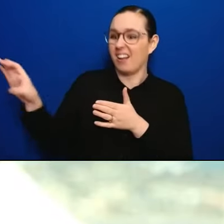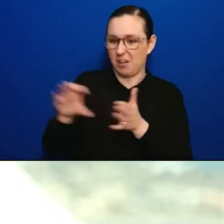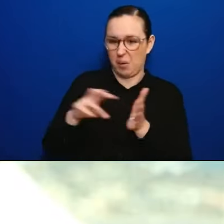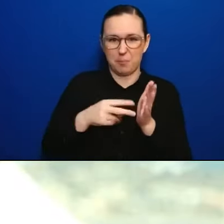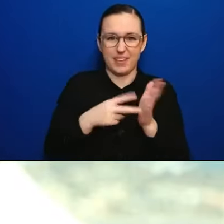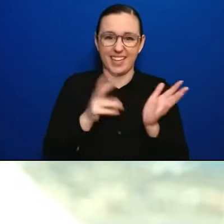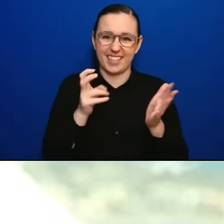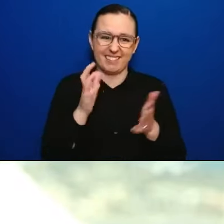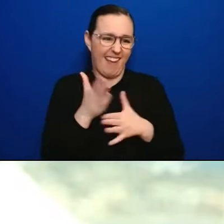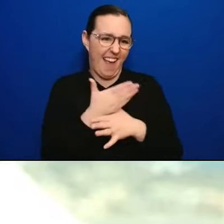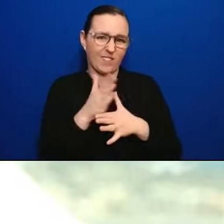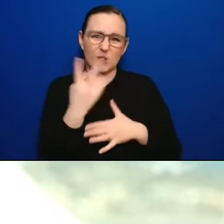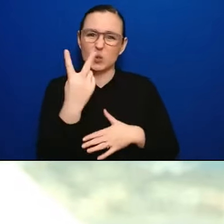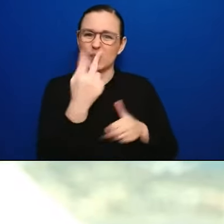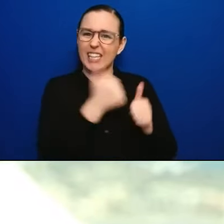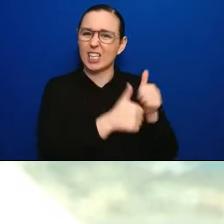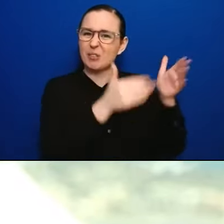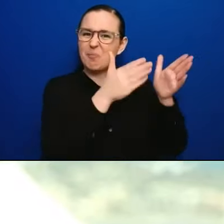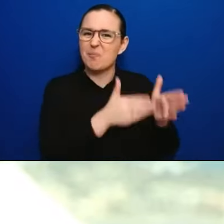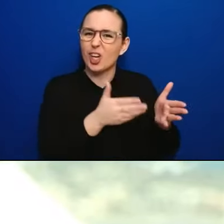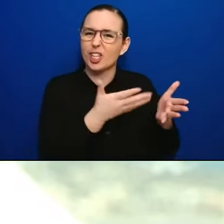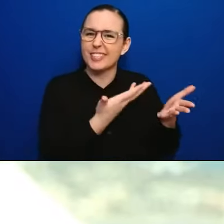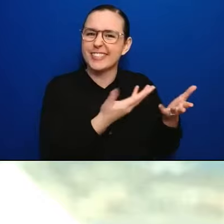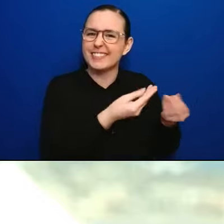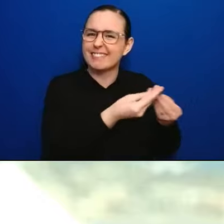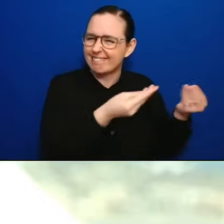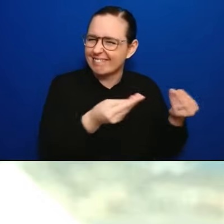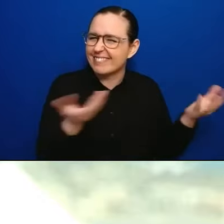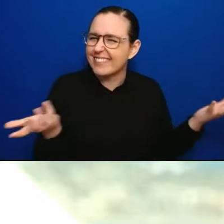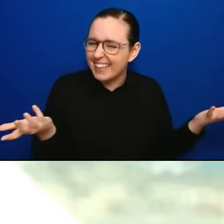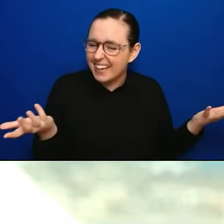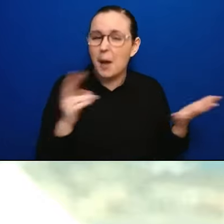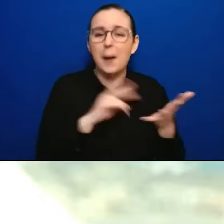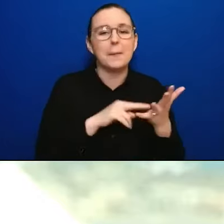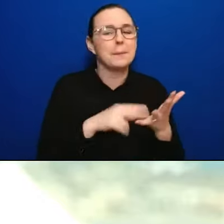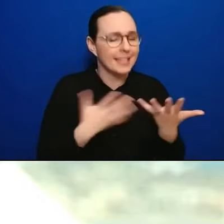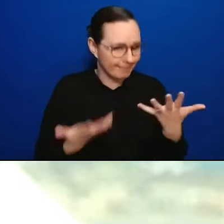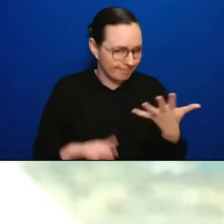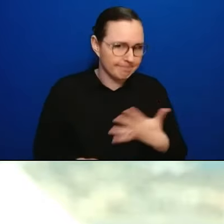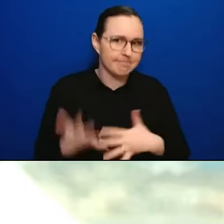priority in areas such as